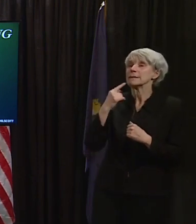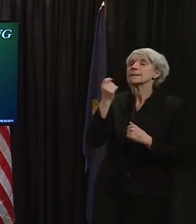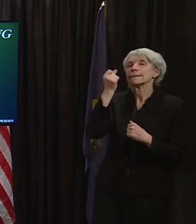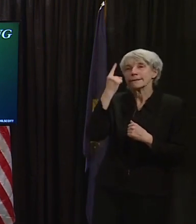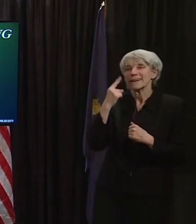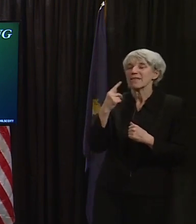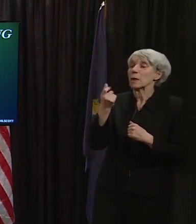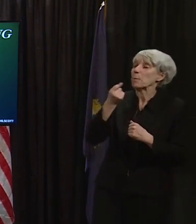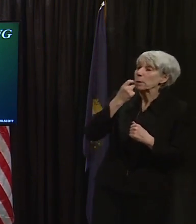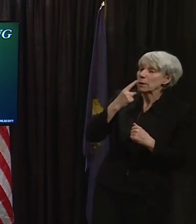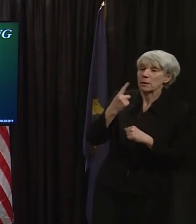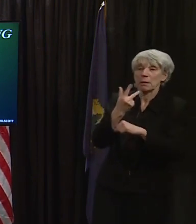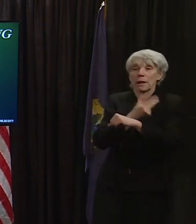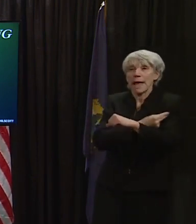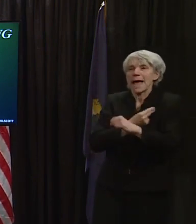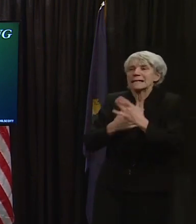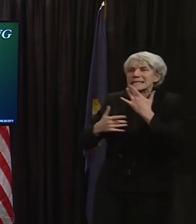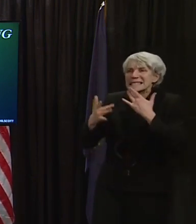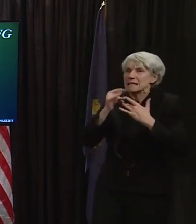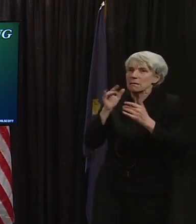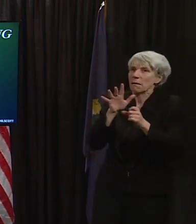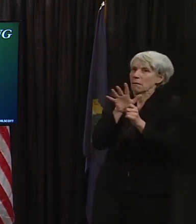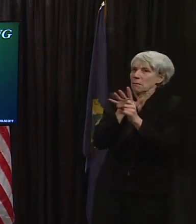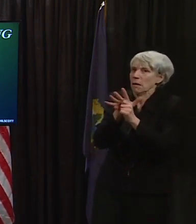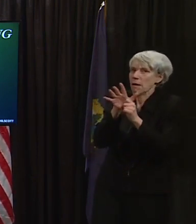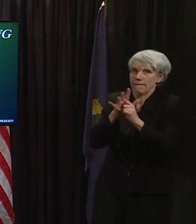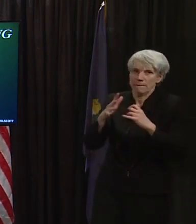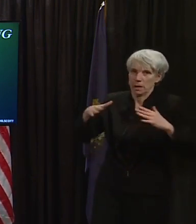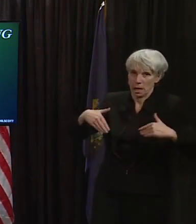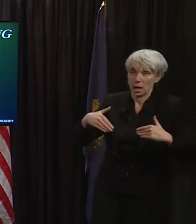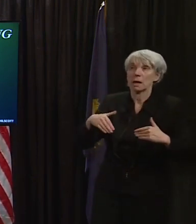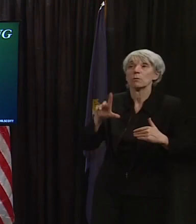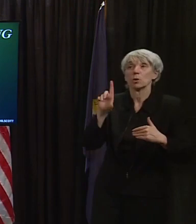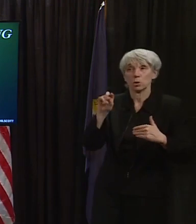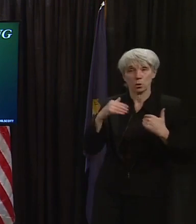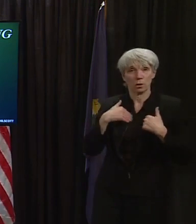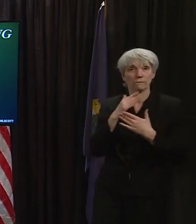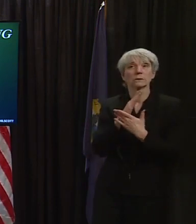several weeks more, some supplies are still available and are coming into the